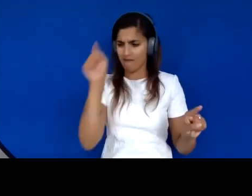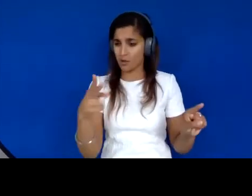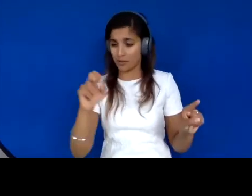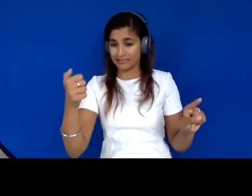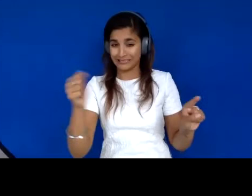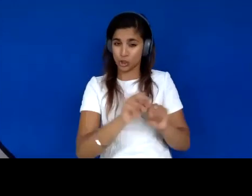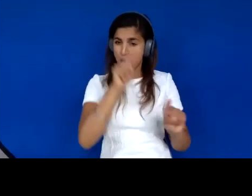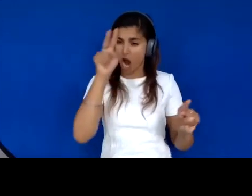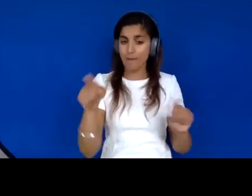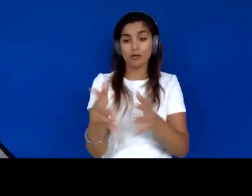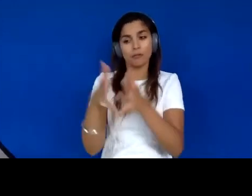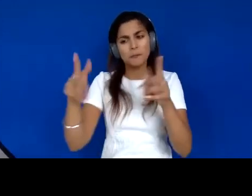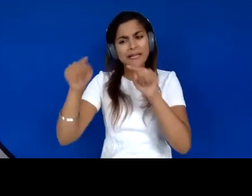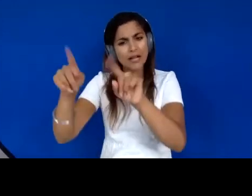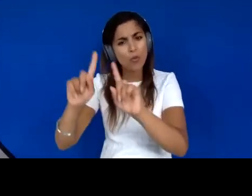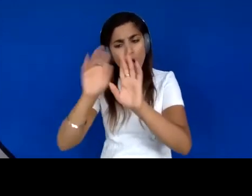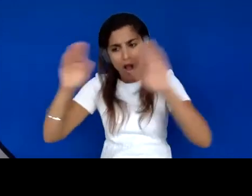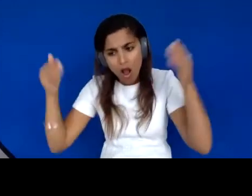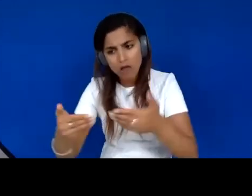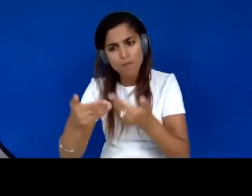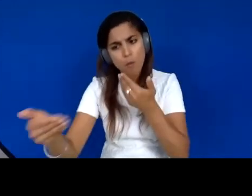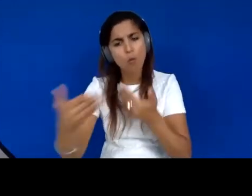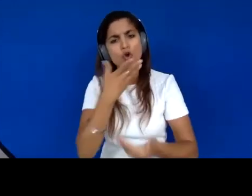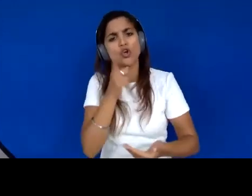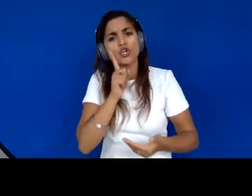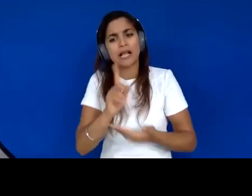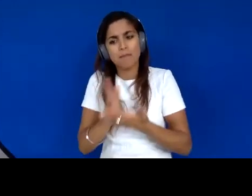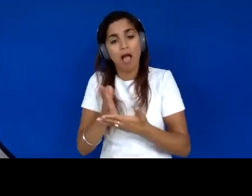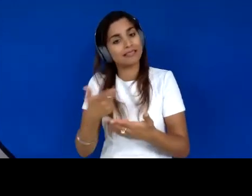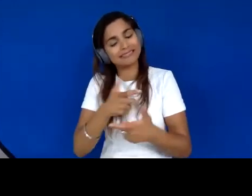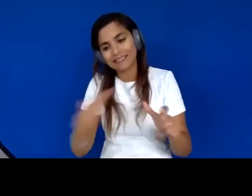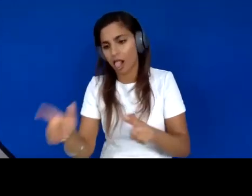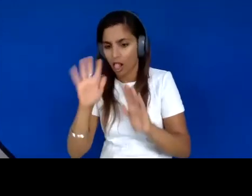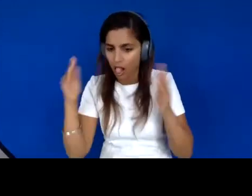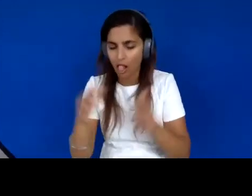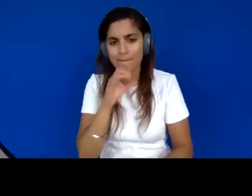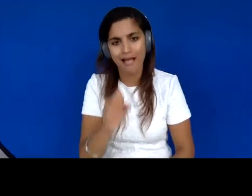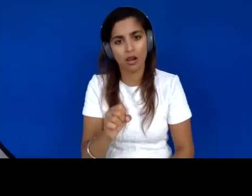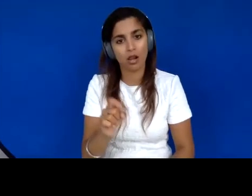campaign rather than a move towards greater parity of representation to me